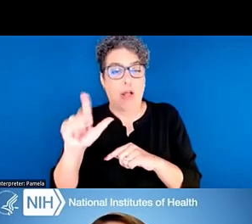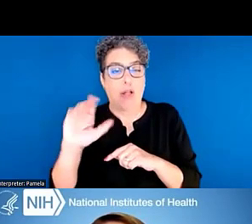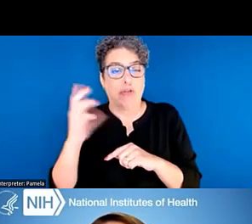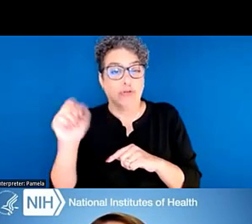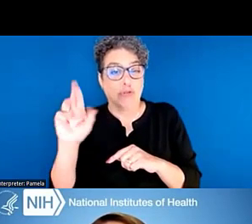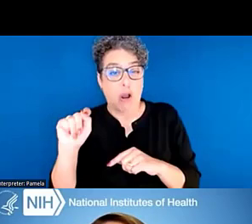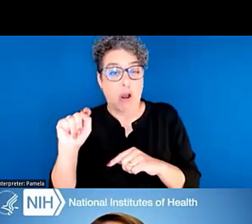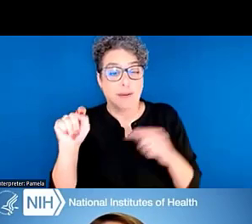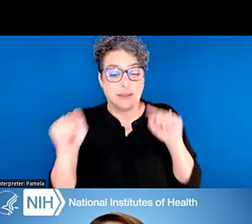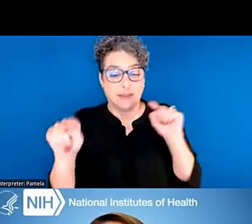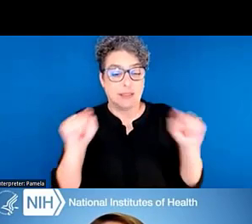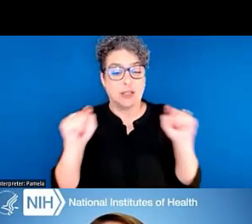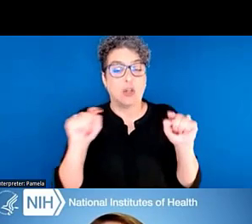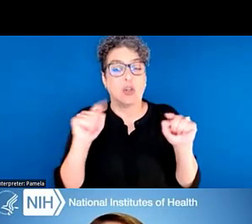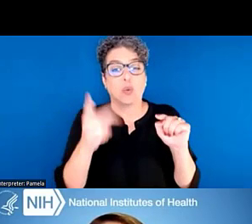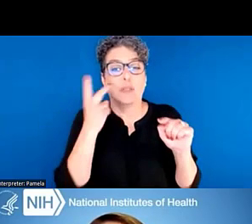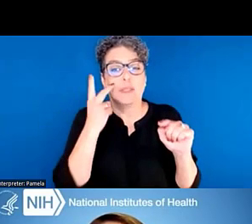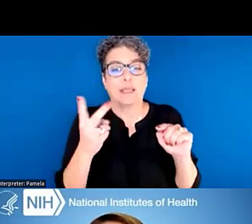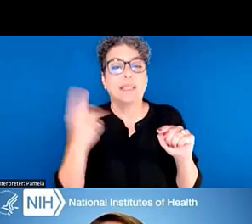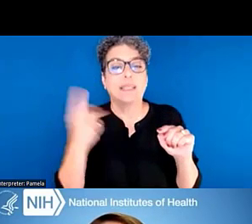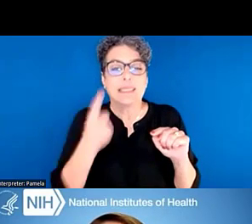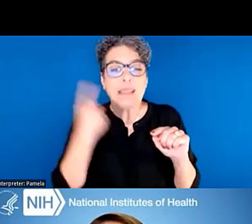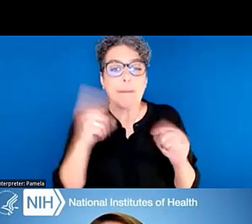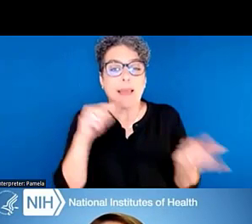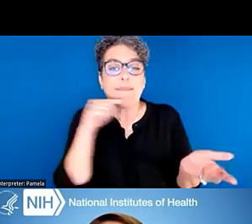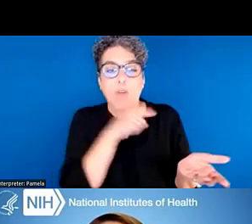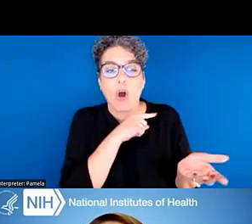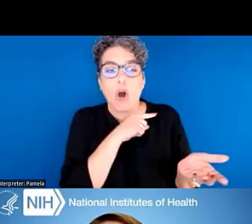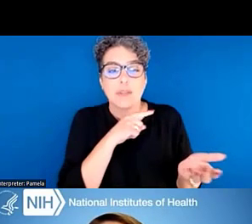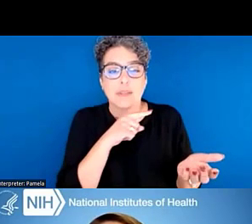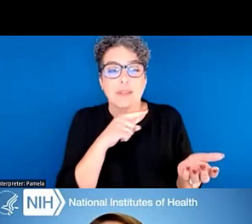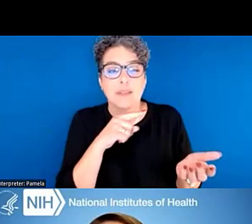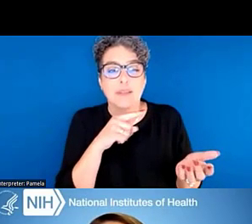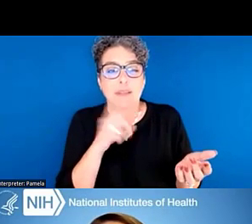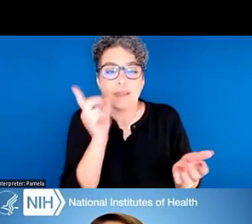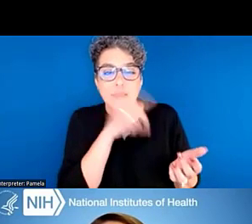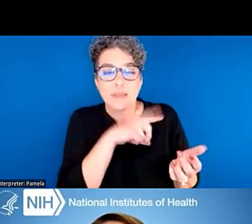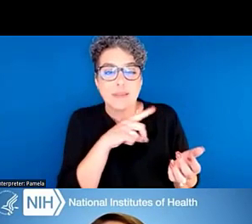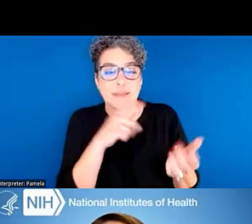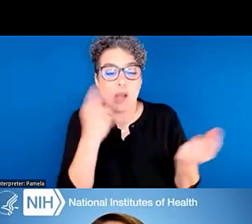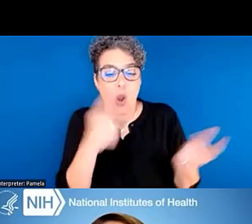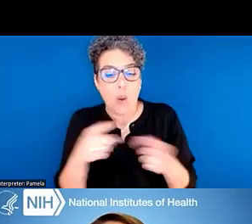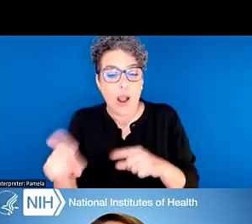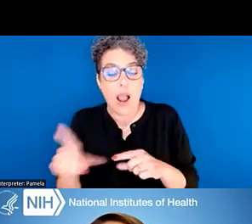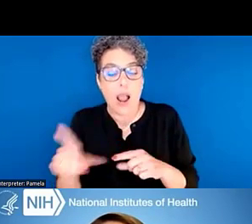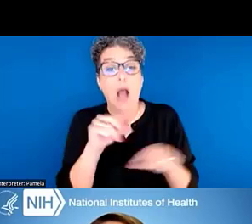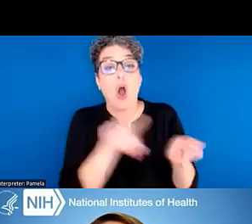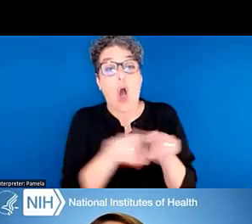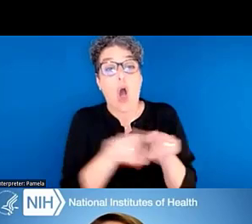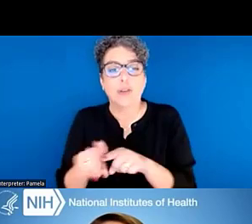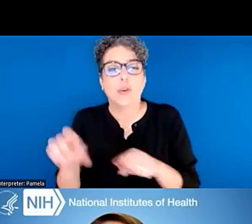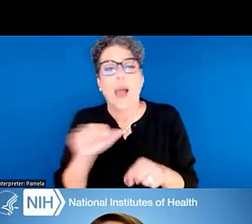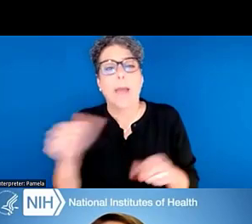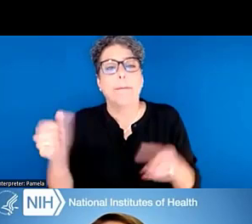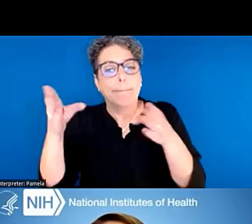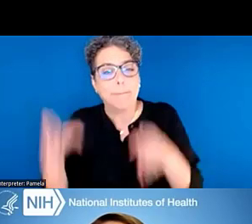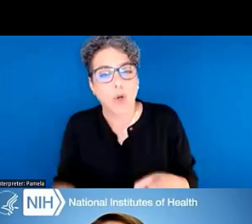you see there is some falsification going on, and also there is a person who signed the form